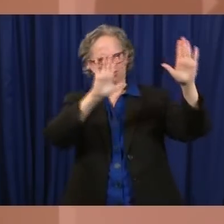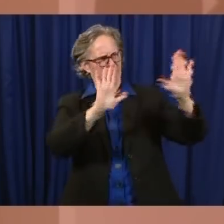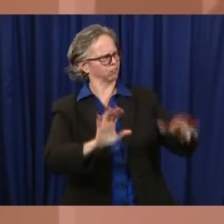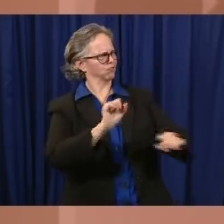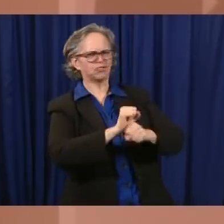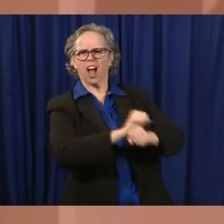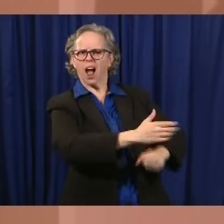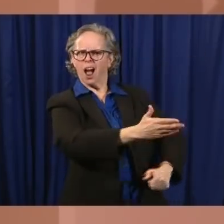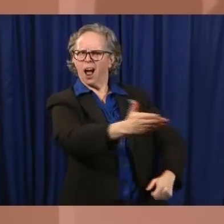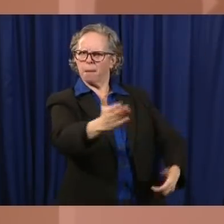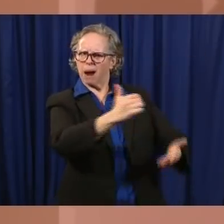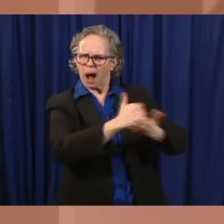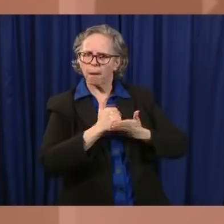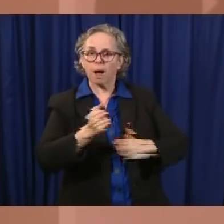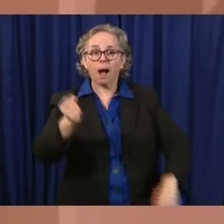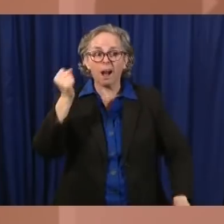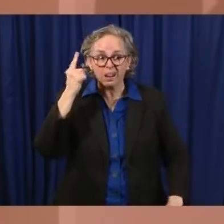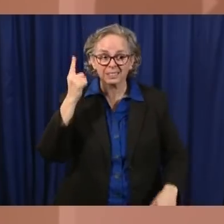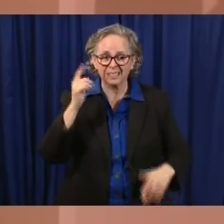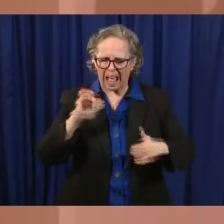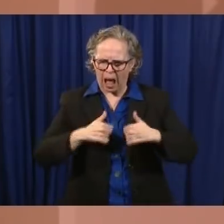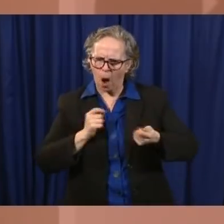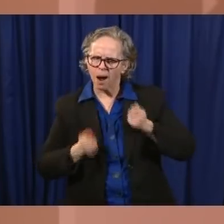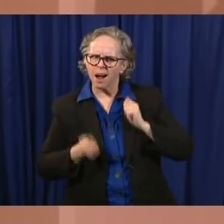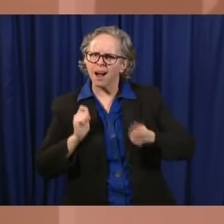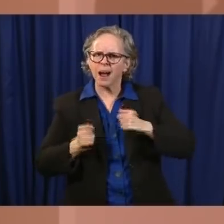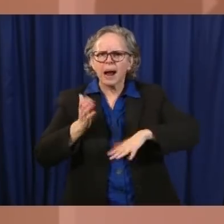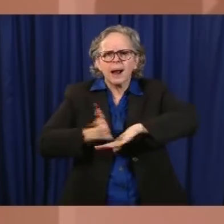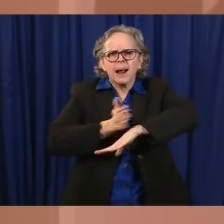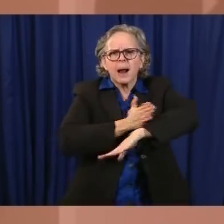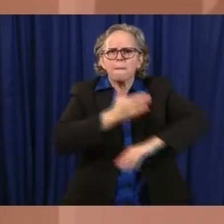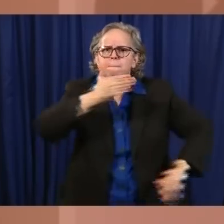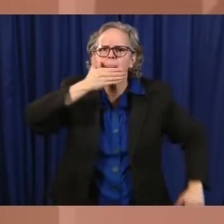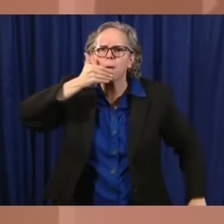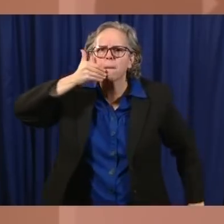BUSINESSES WHO ARE COMPLYING